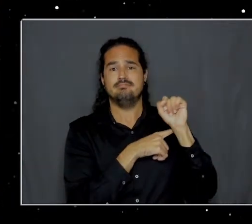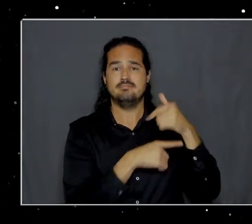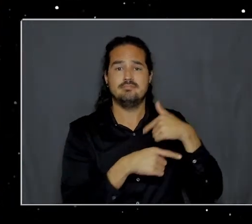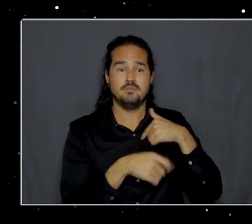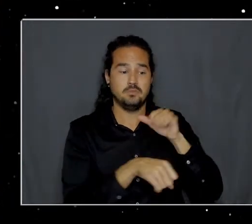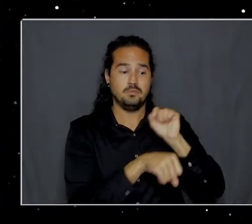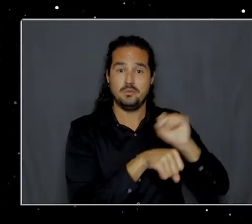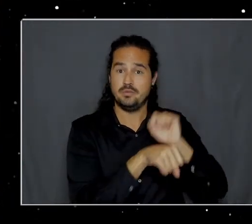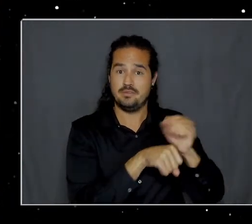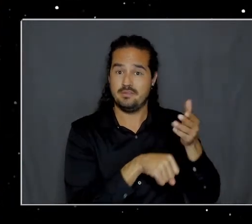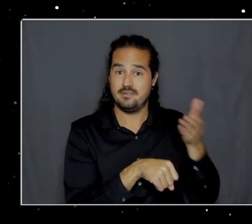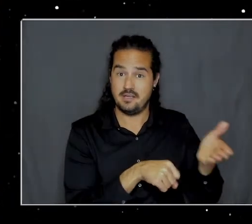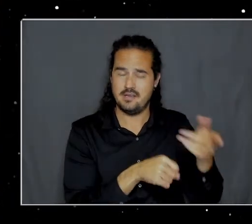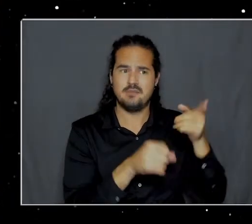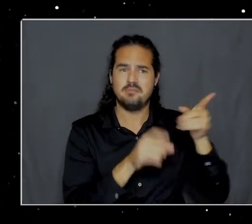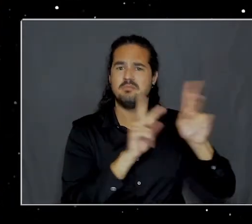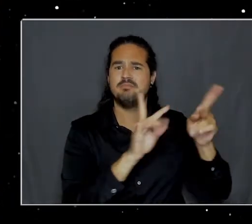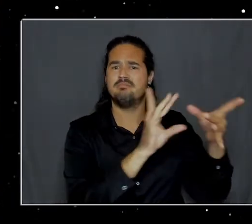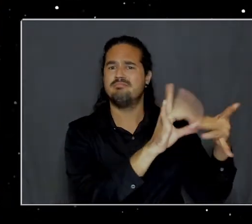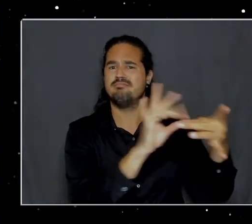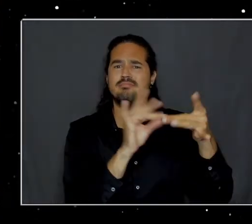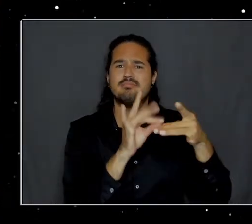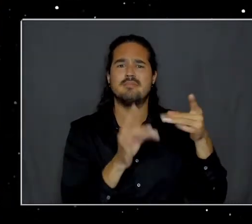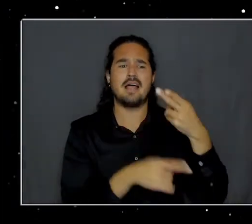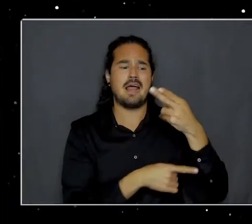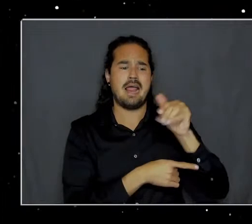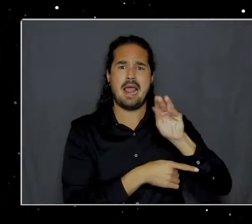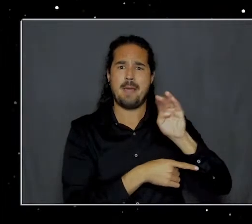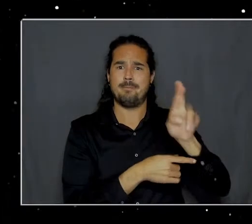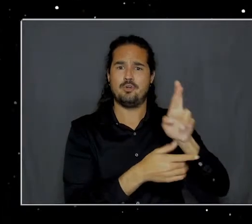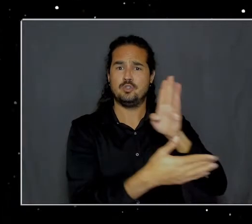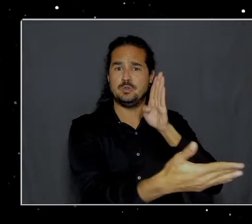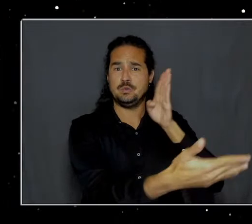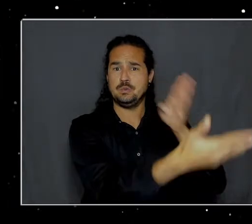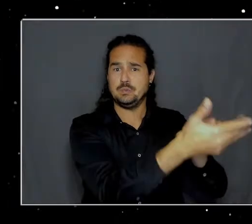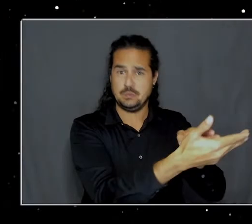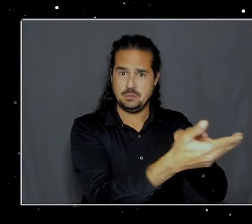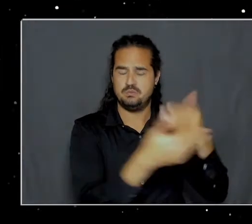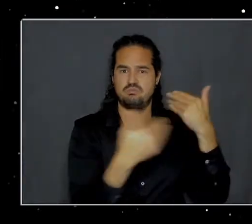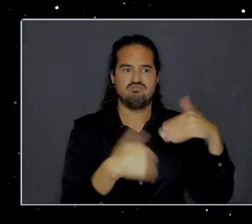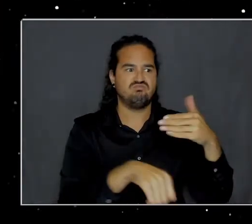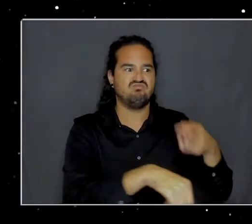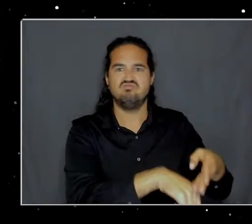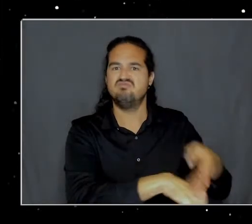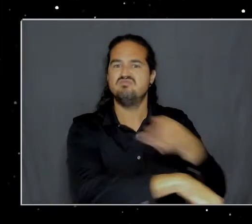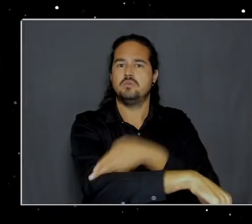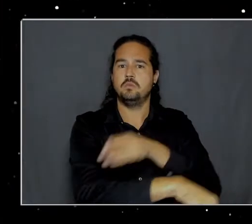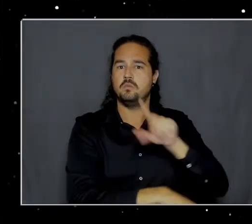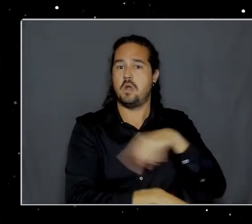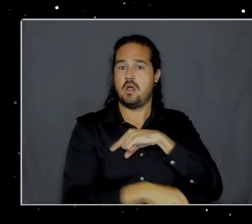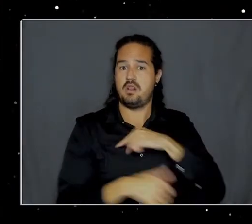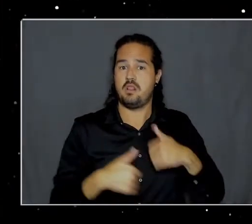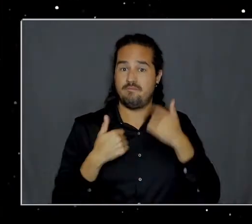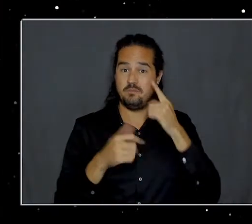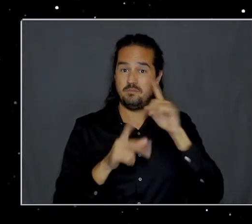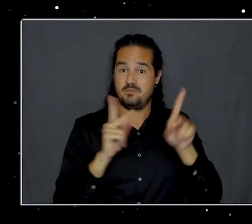HOW MUCH THE HAMMER LAWSUIT IMPROVED THE QUALITY OF LIFE FOR